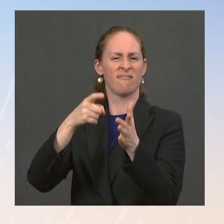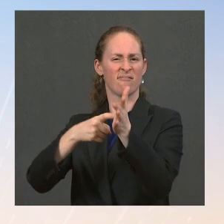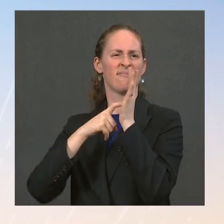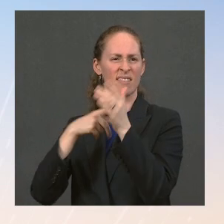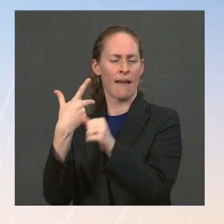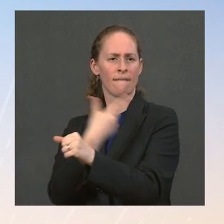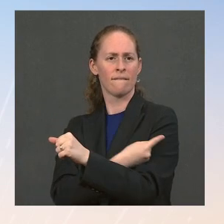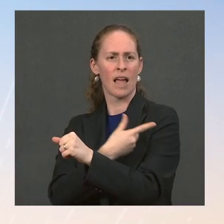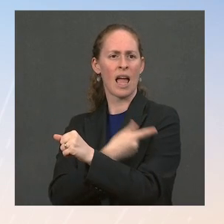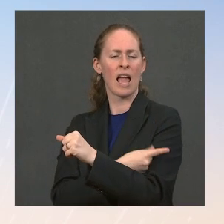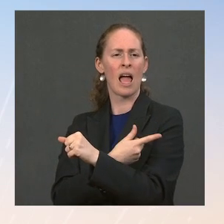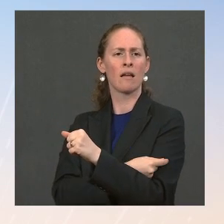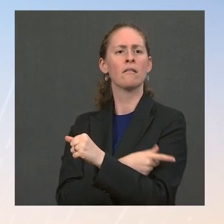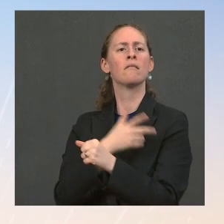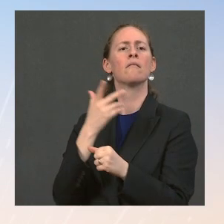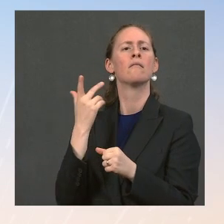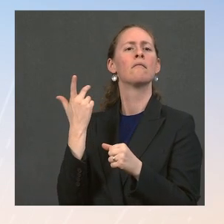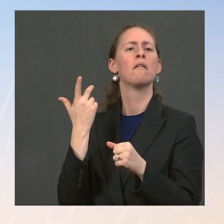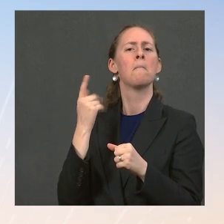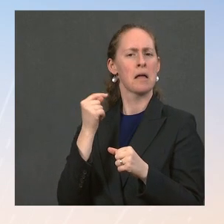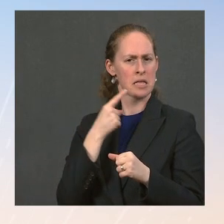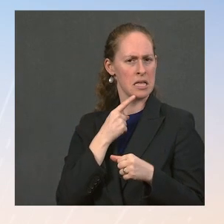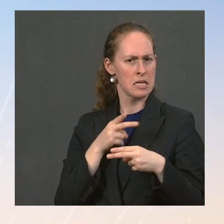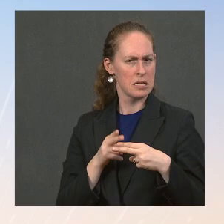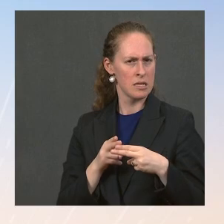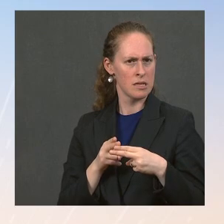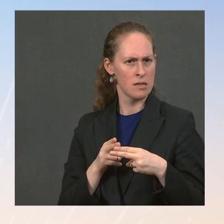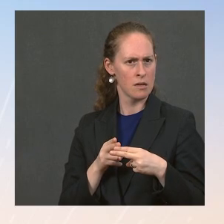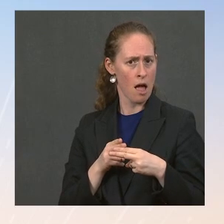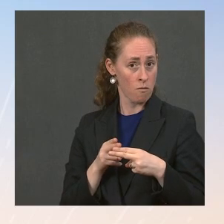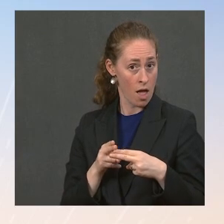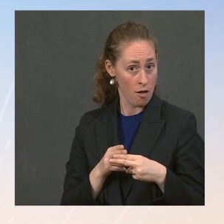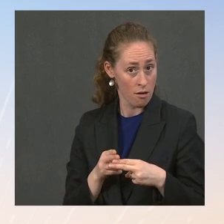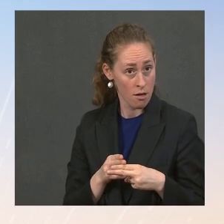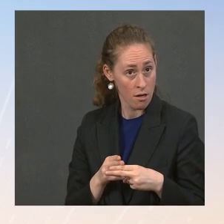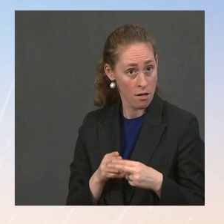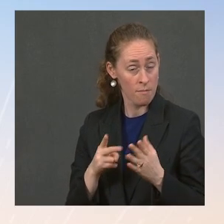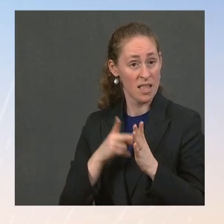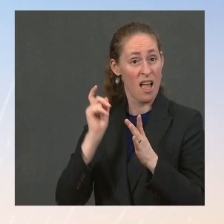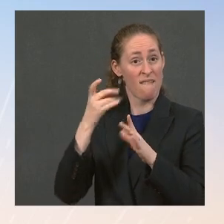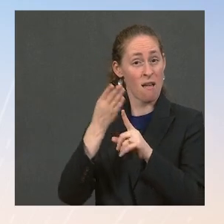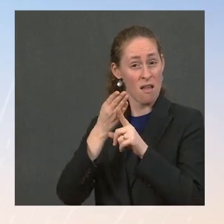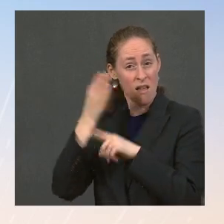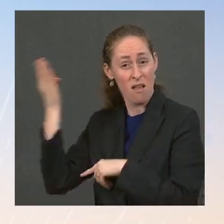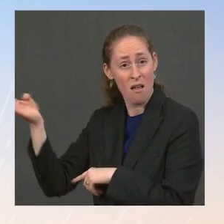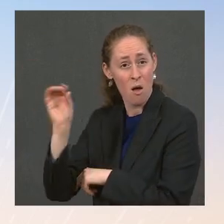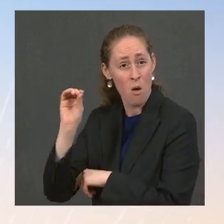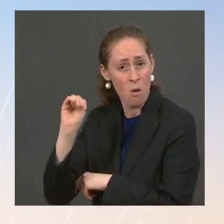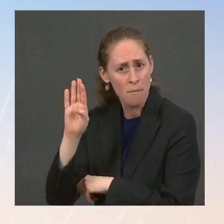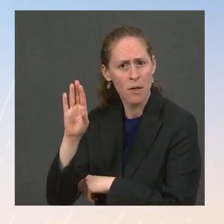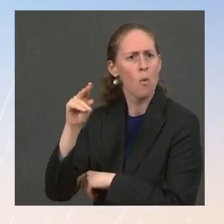Is it going to go through the normal OMB process? Will it be expedited somehow? What does that mean? Ms. Psaki: That's a really good question, Courtney.